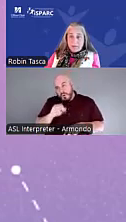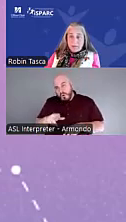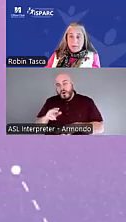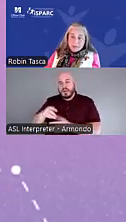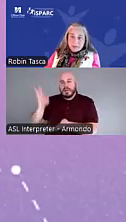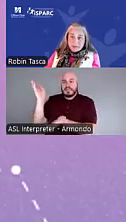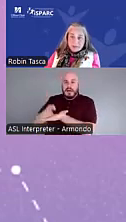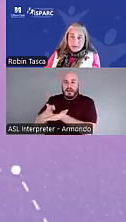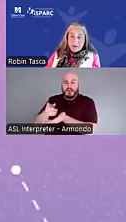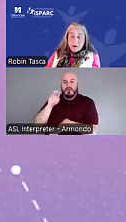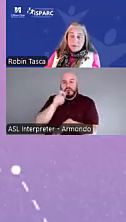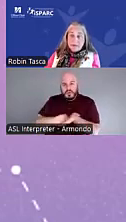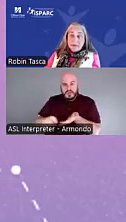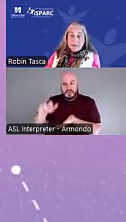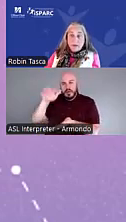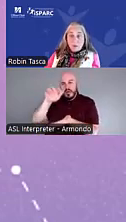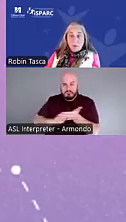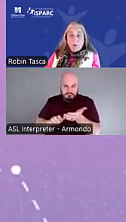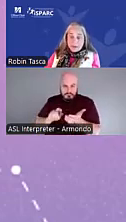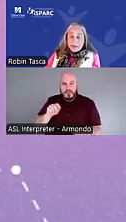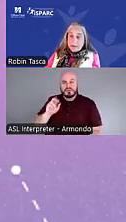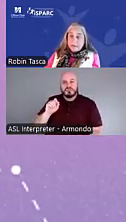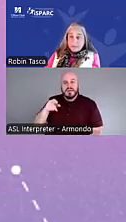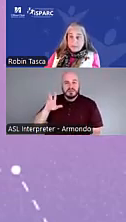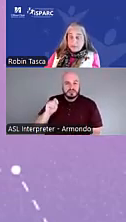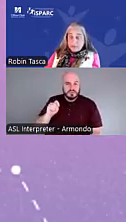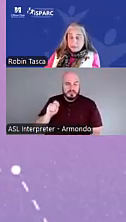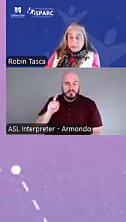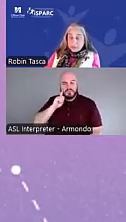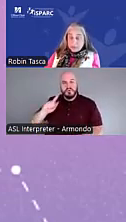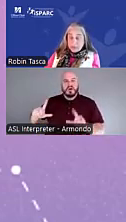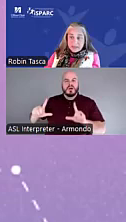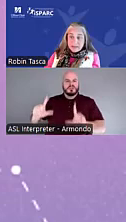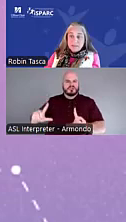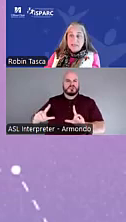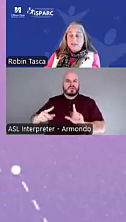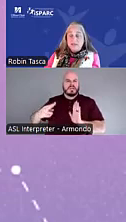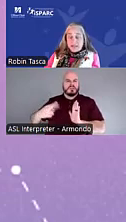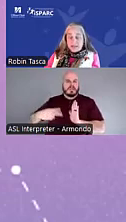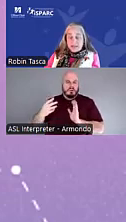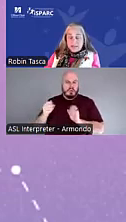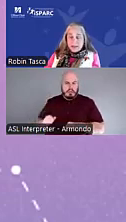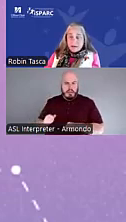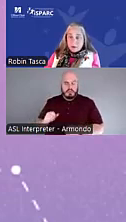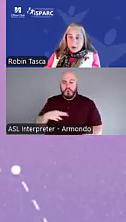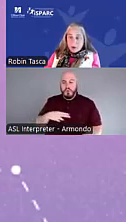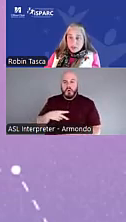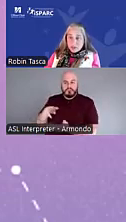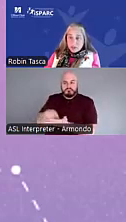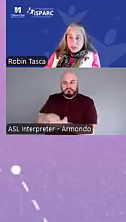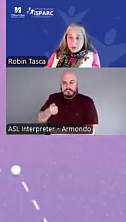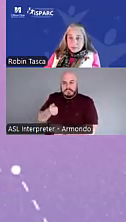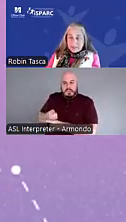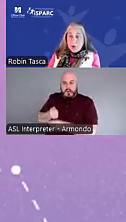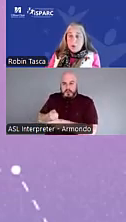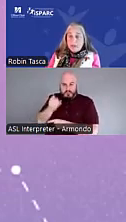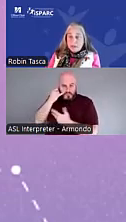and have their screen reader read it. Or they can, if somebody would like, they can read it themselves as they are watching or listening.